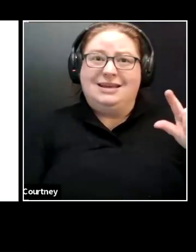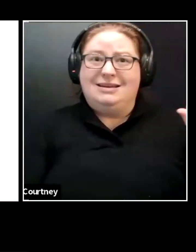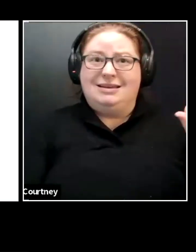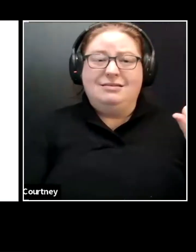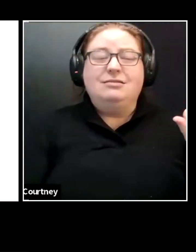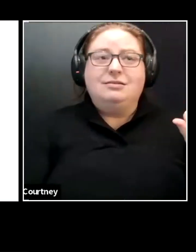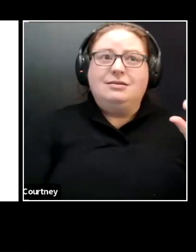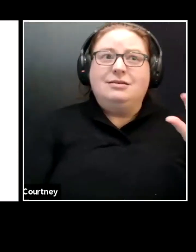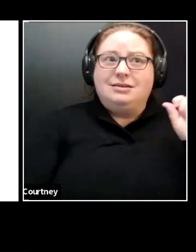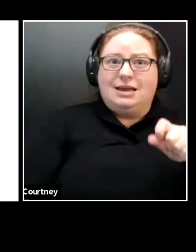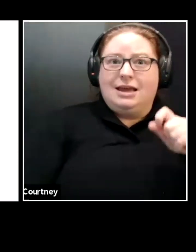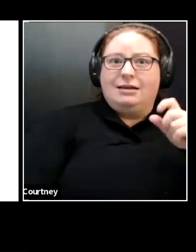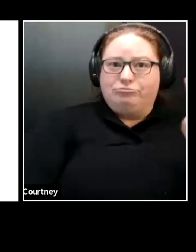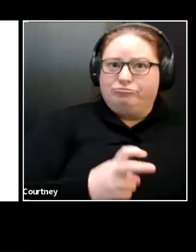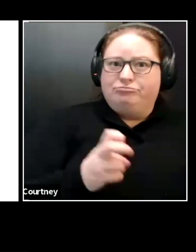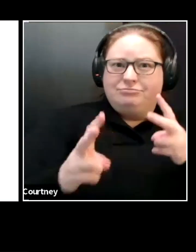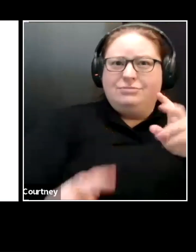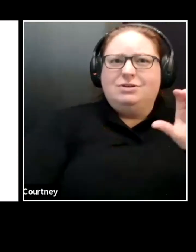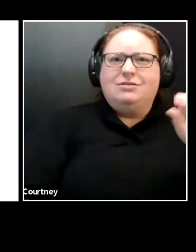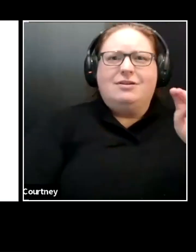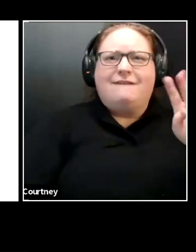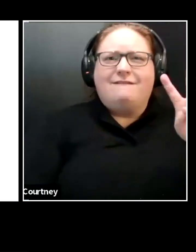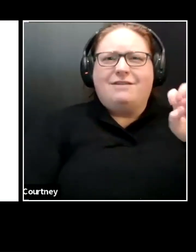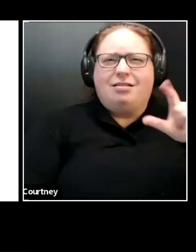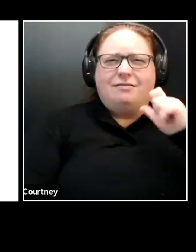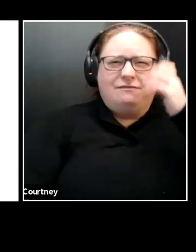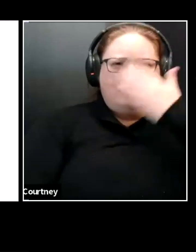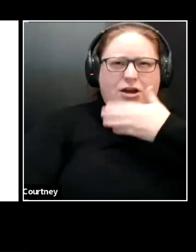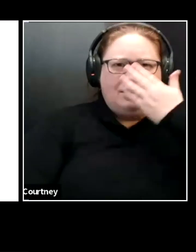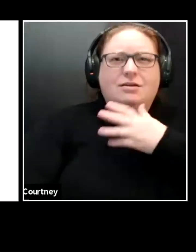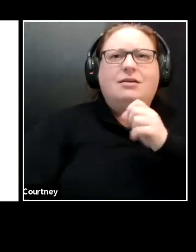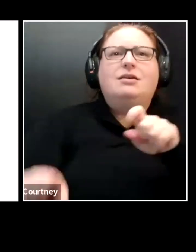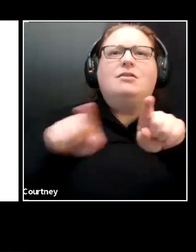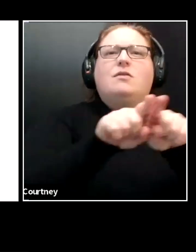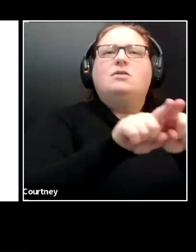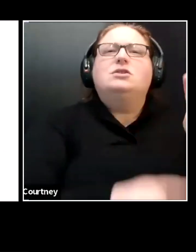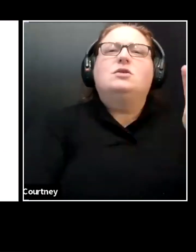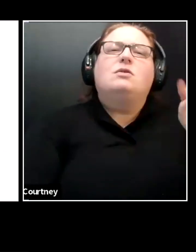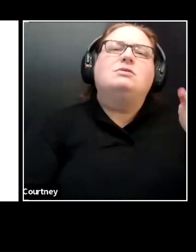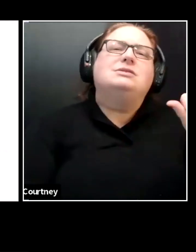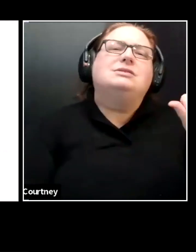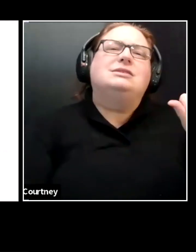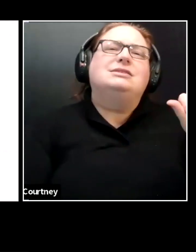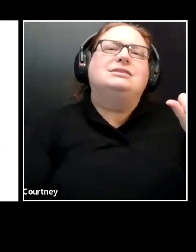front end. Um but we're also pulling data from the official Washington statewide data sets. The